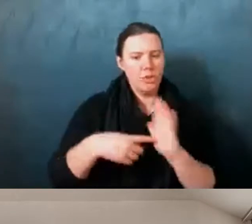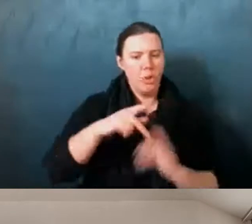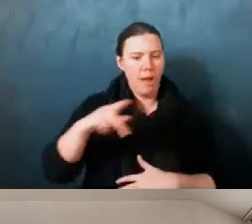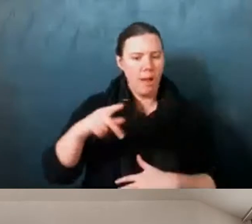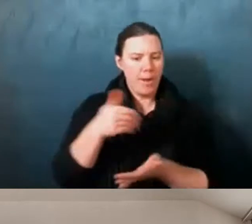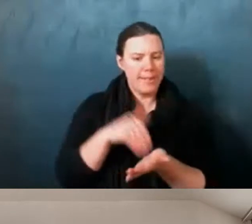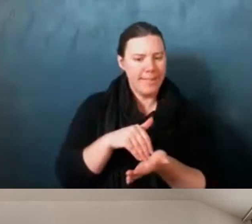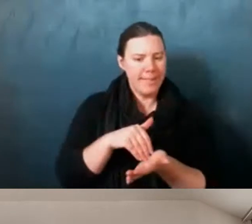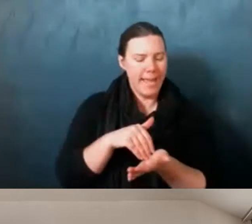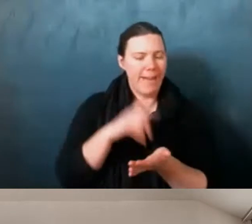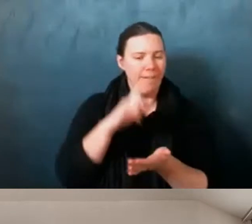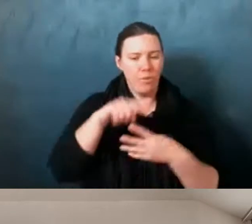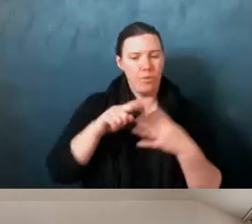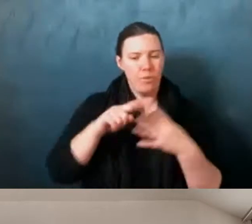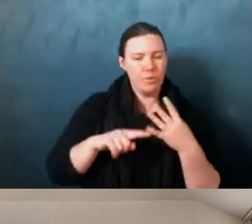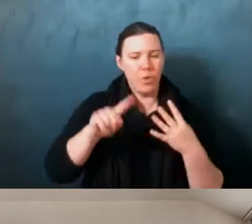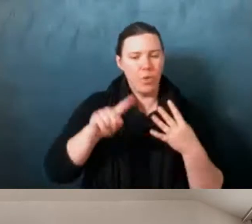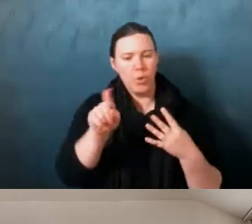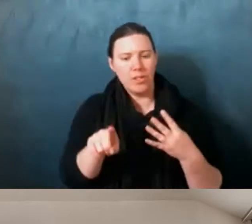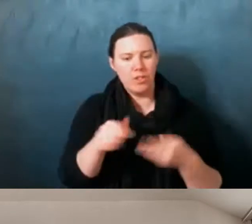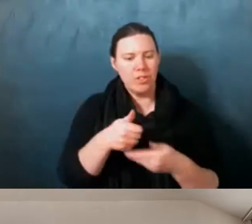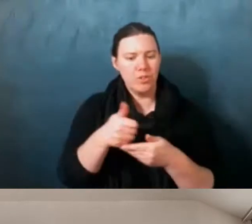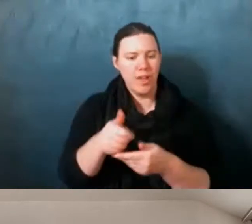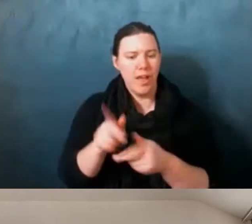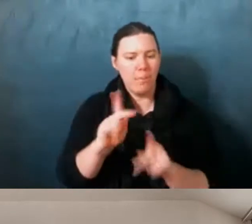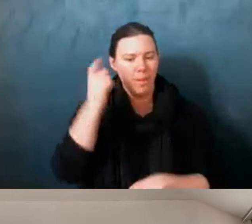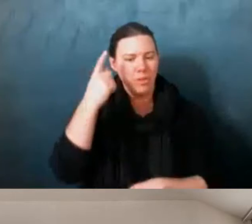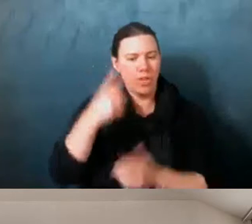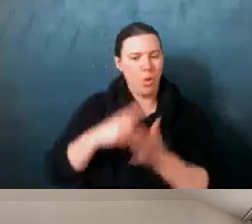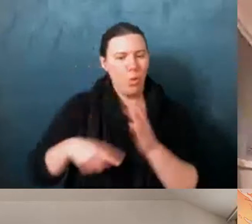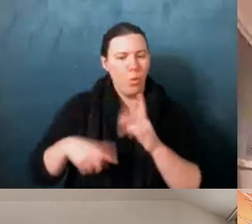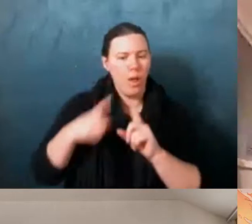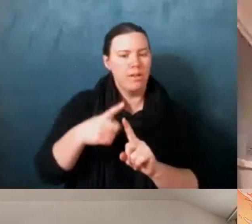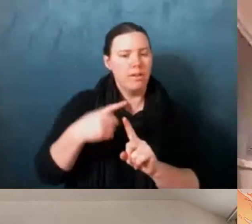[Ashley] All right, Dan, do you have quick access to that slide?